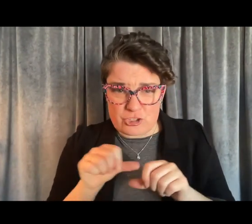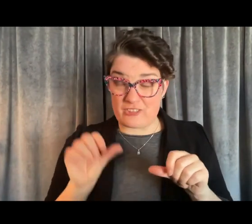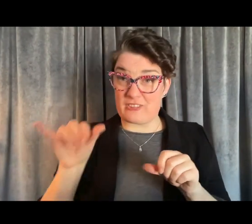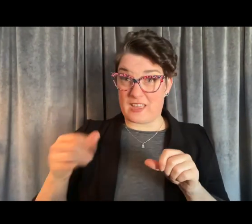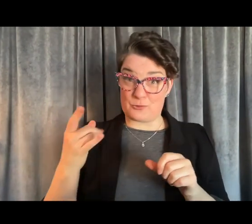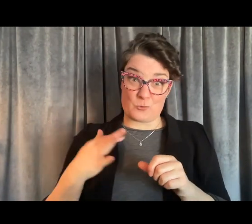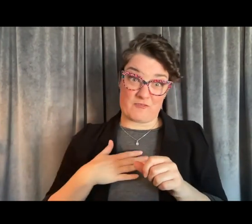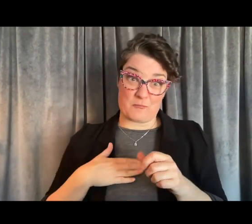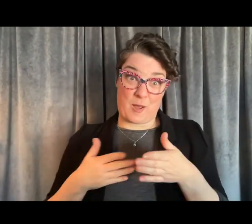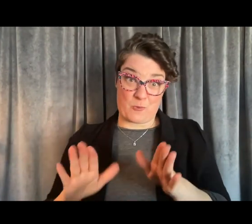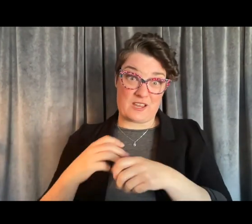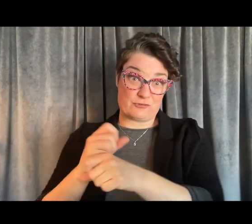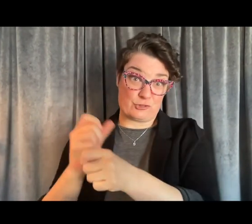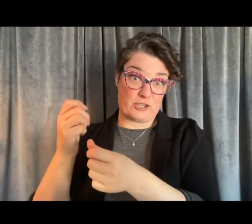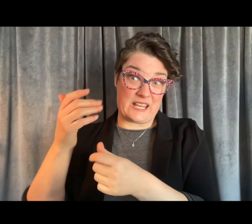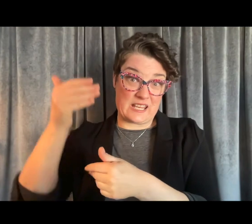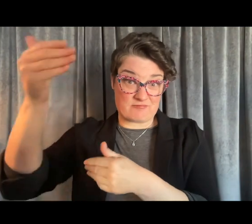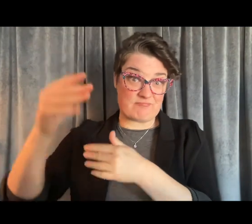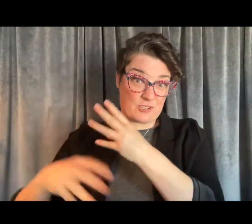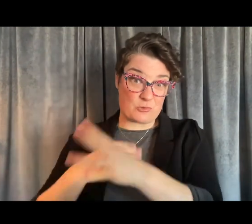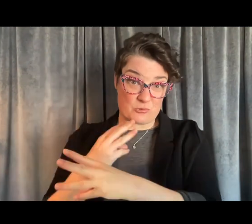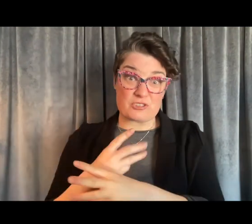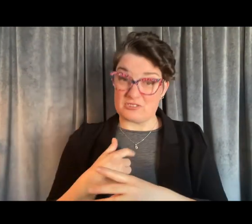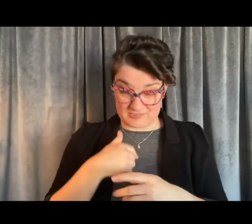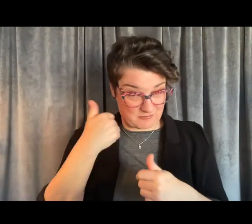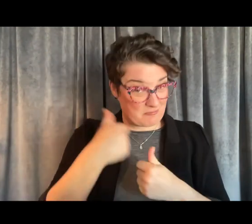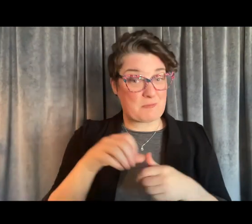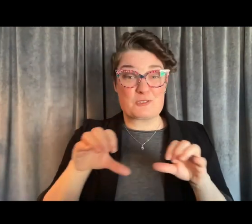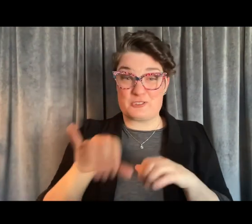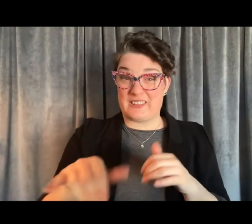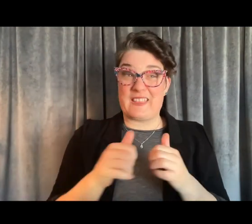I have many memories of, of doing that with you, Nomy out here when you've